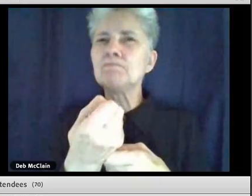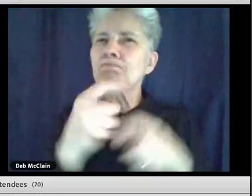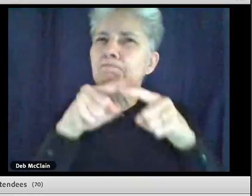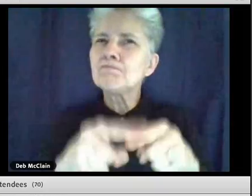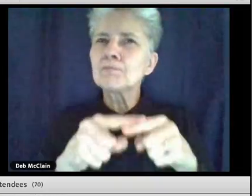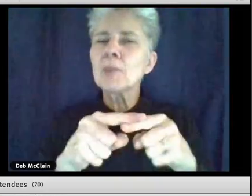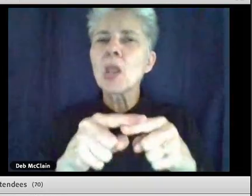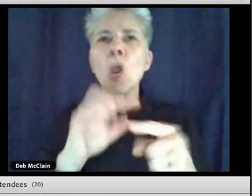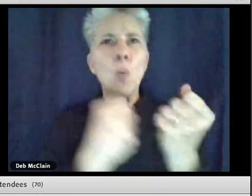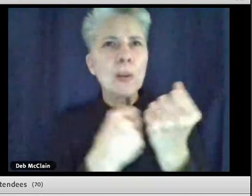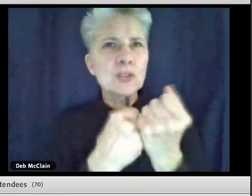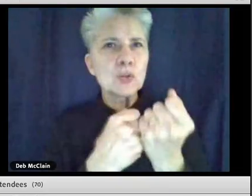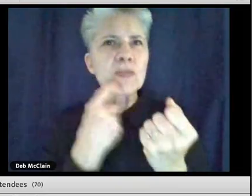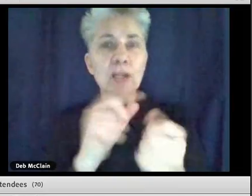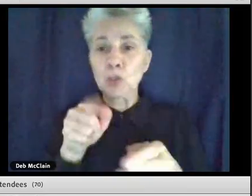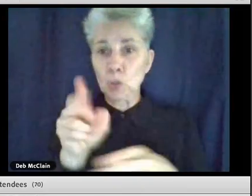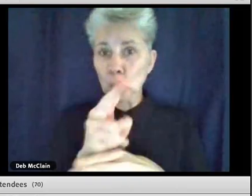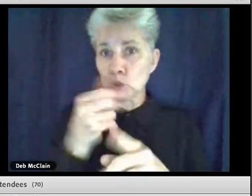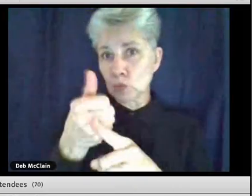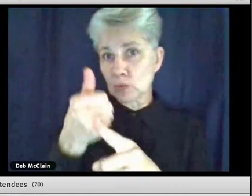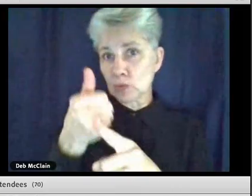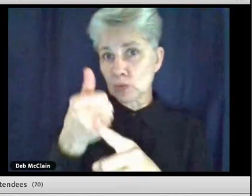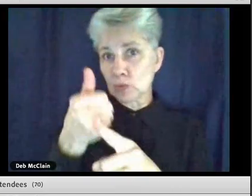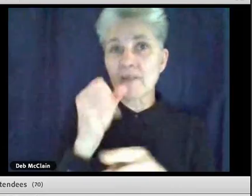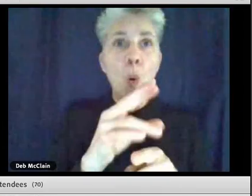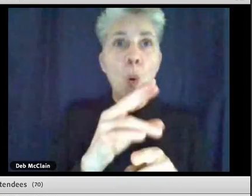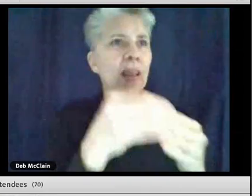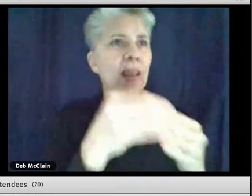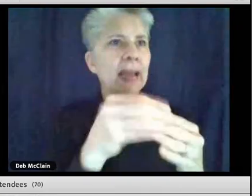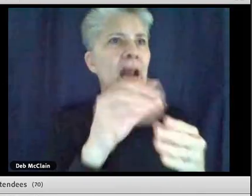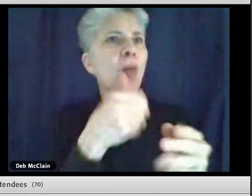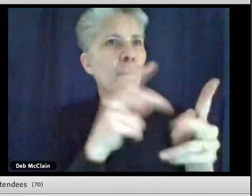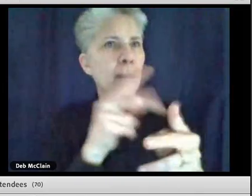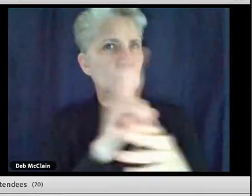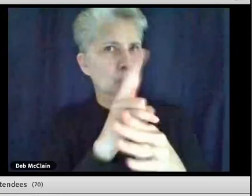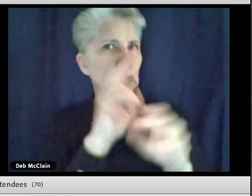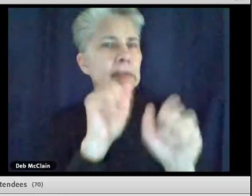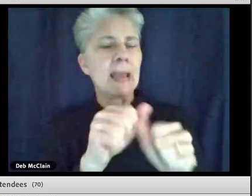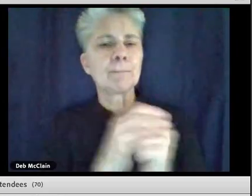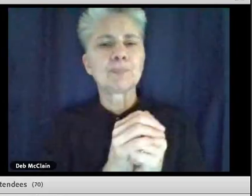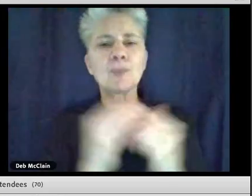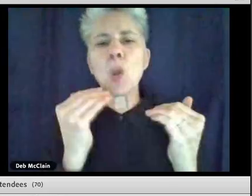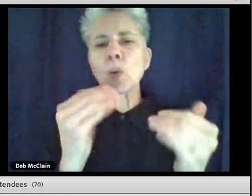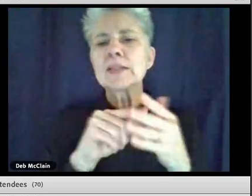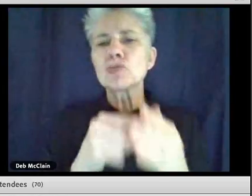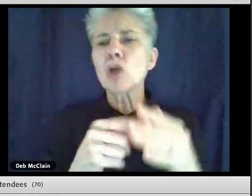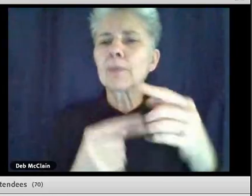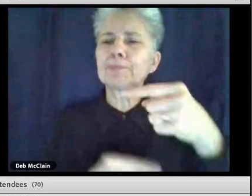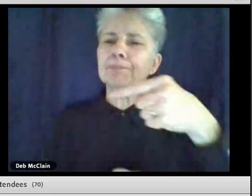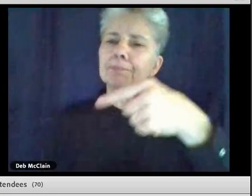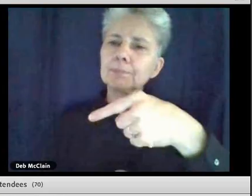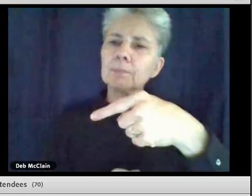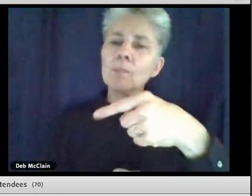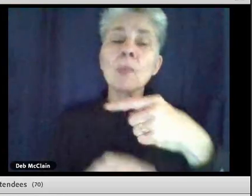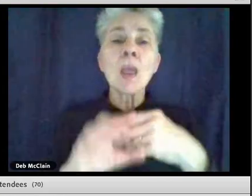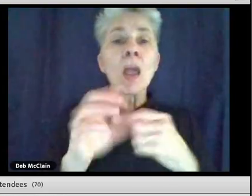your family for further information. So let's go ahead and get started. So what is COVID-19?